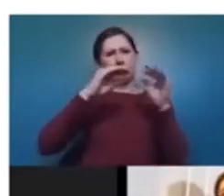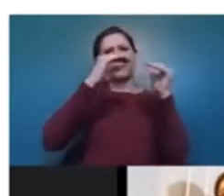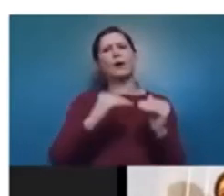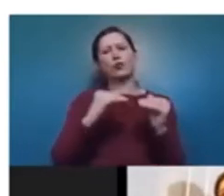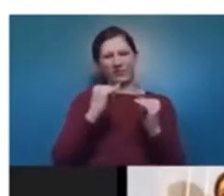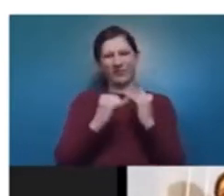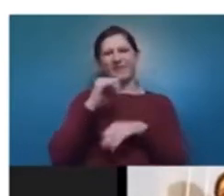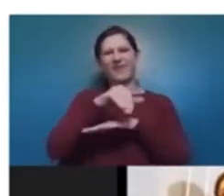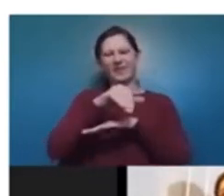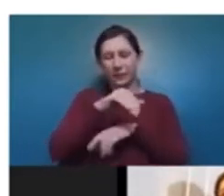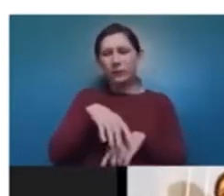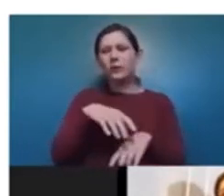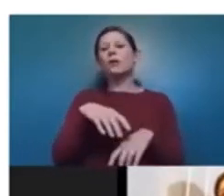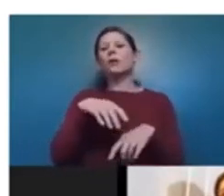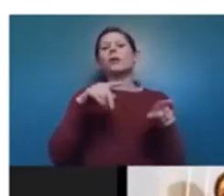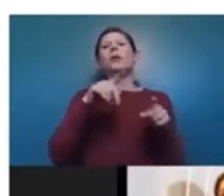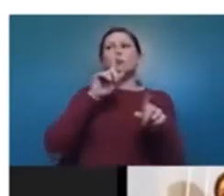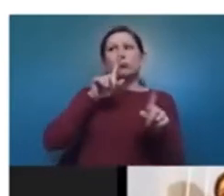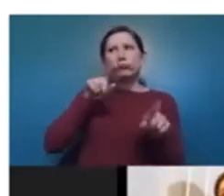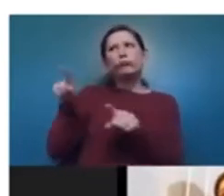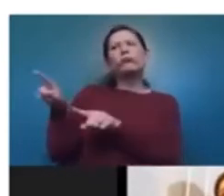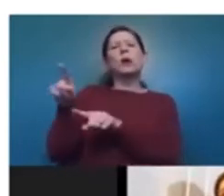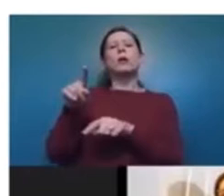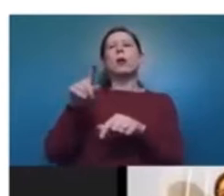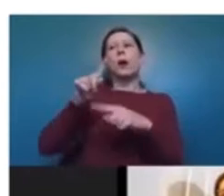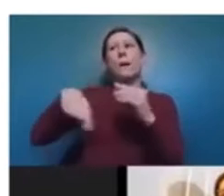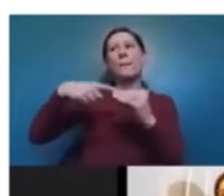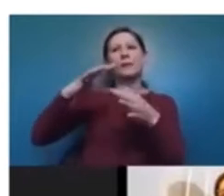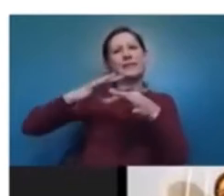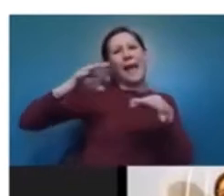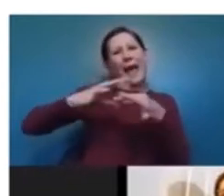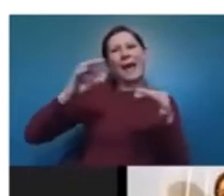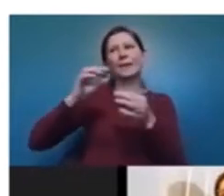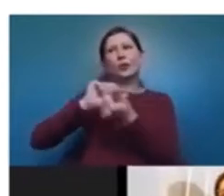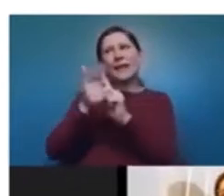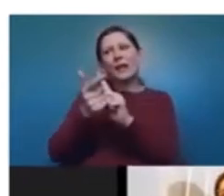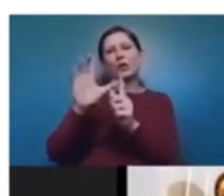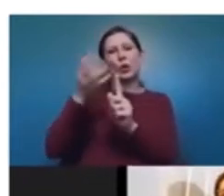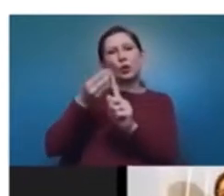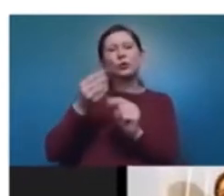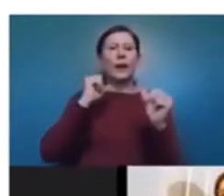context and fielding questions about the text, translation, and culture. The actors were in their home seen on four